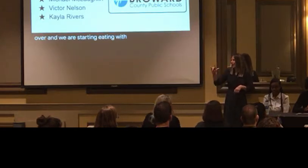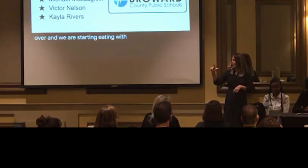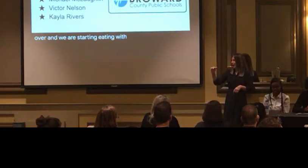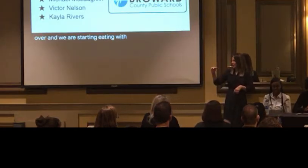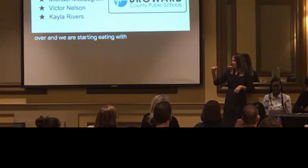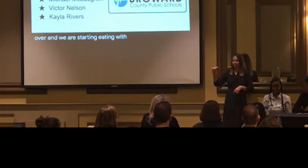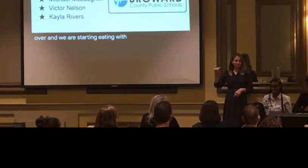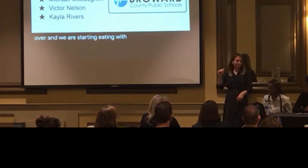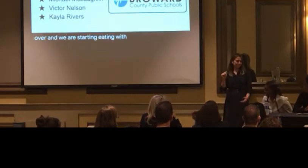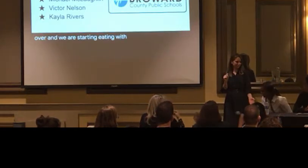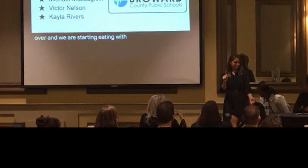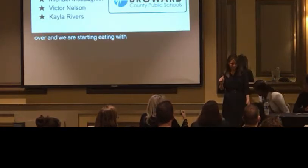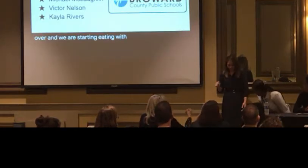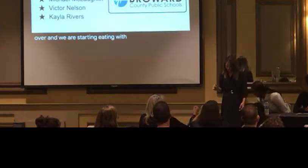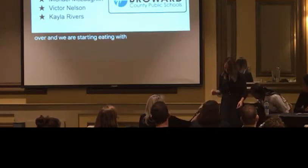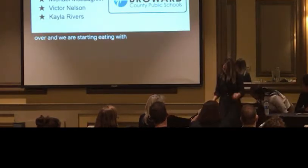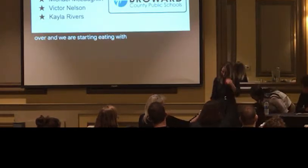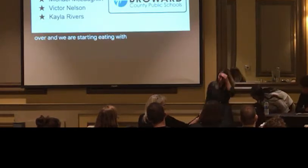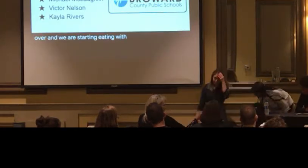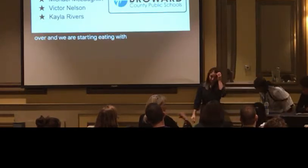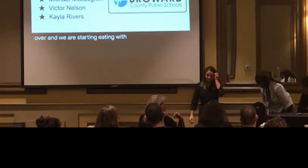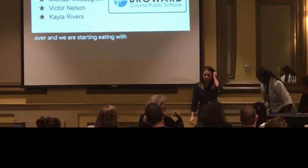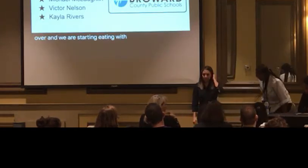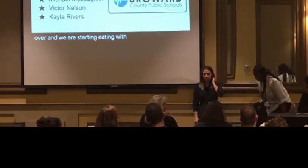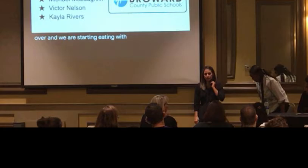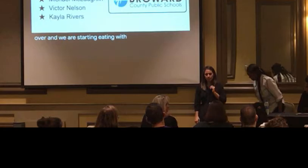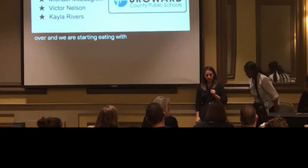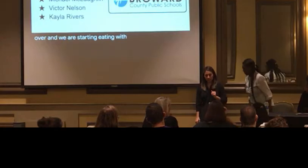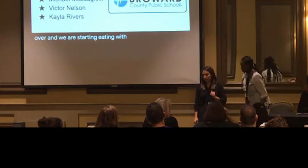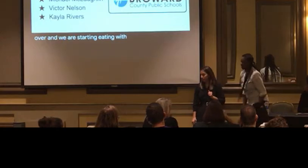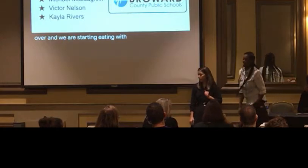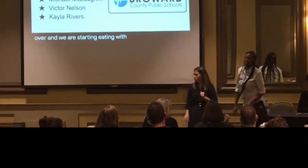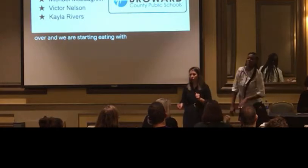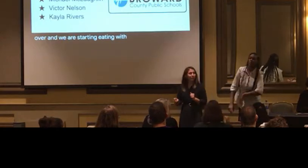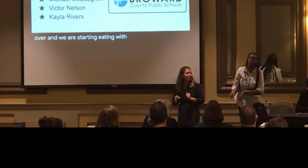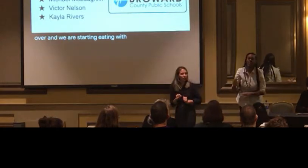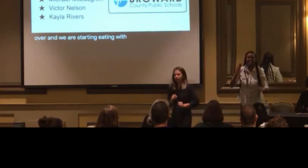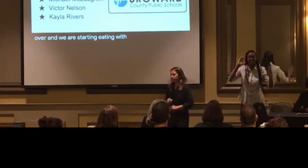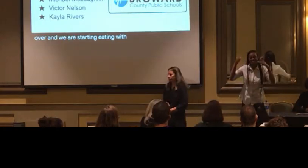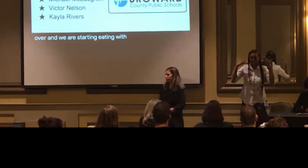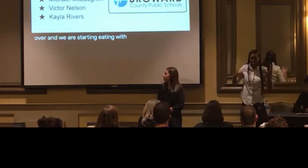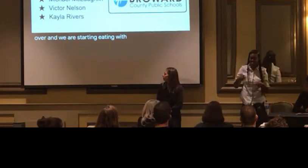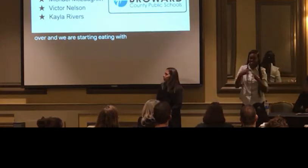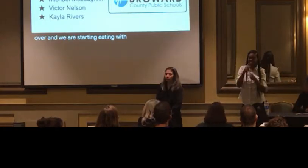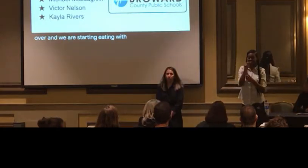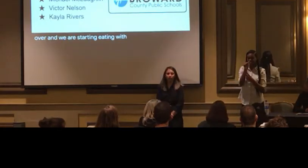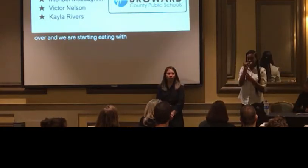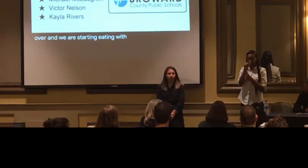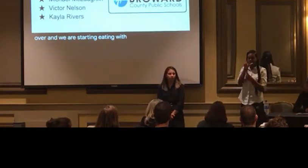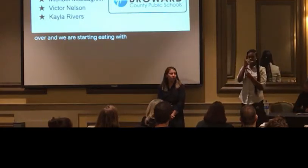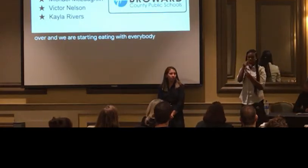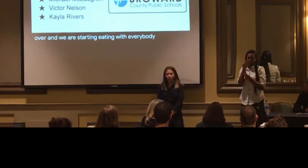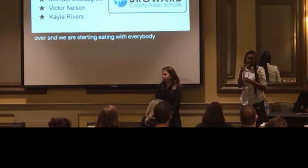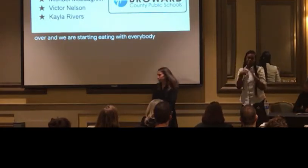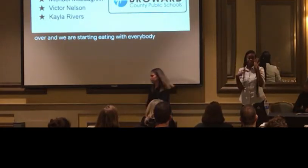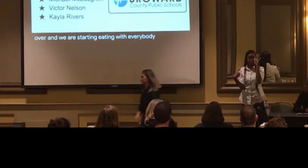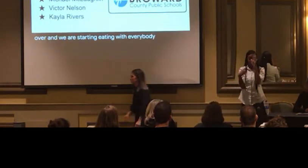Kayla. So, alright. My name is Kayla Rivers, a junior.